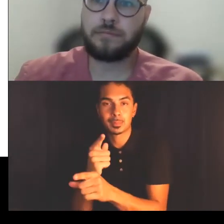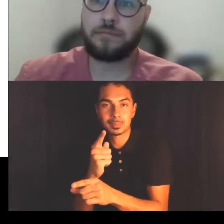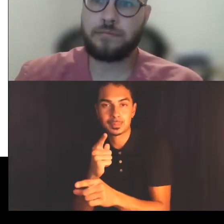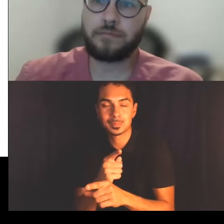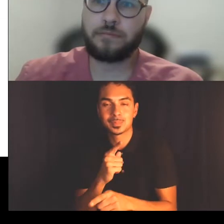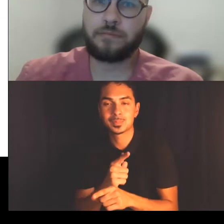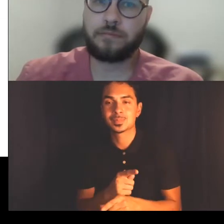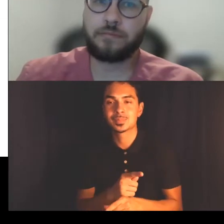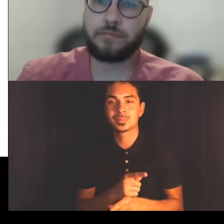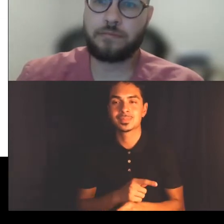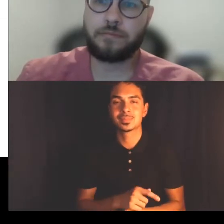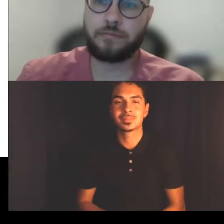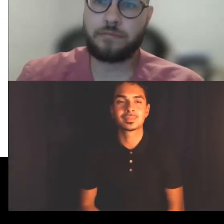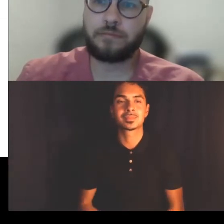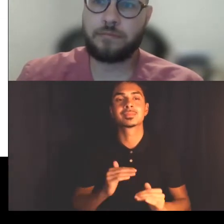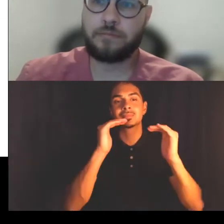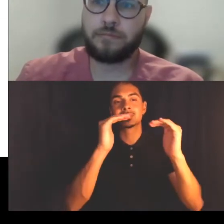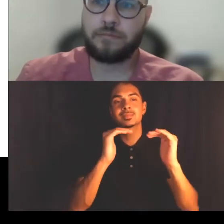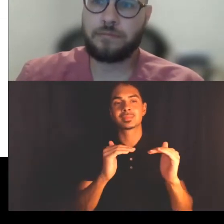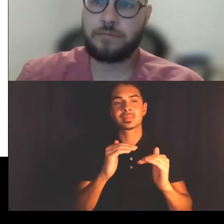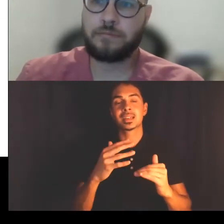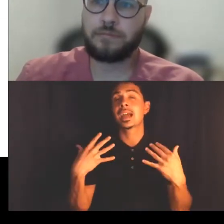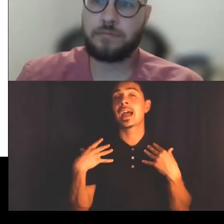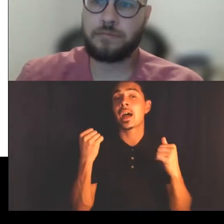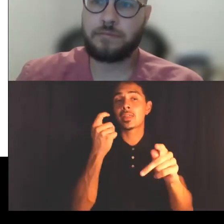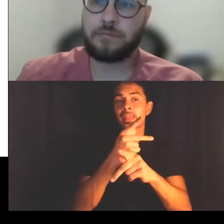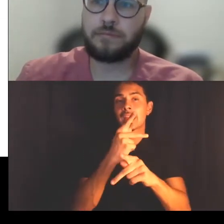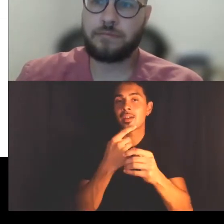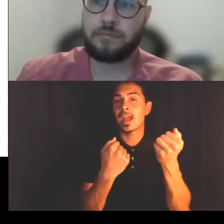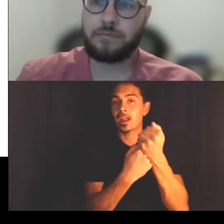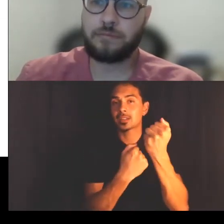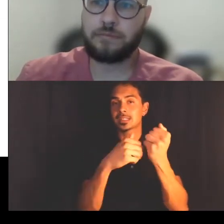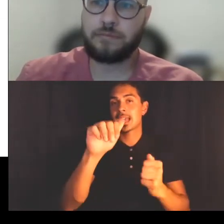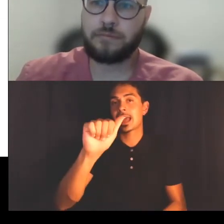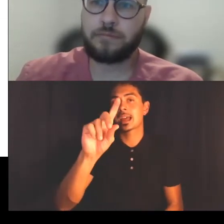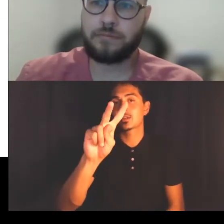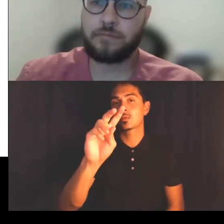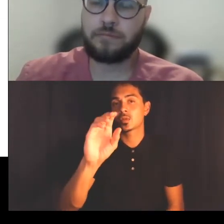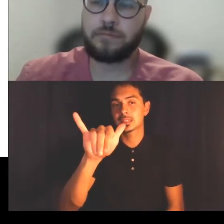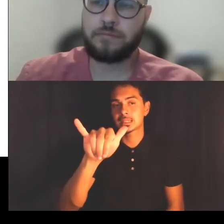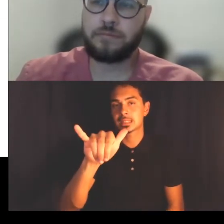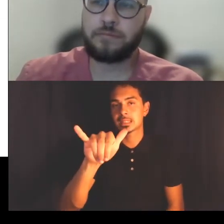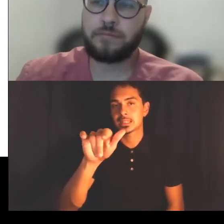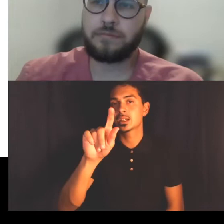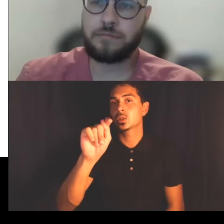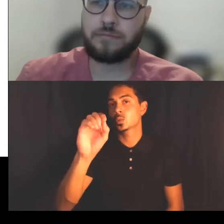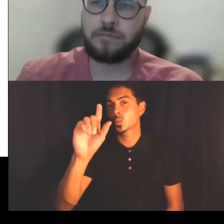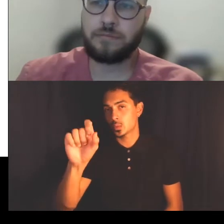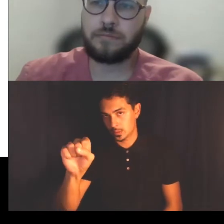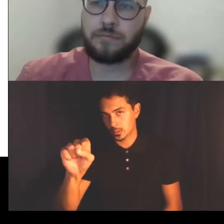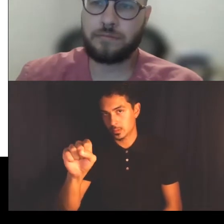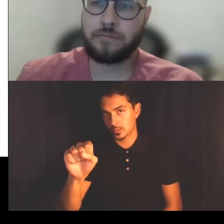Get familiar with some healthcare advocacy tools. So we have a list of some things that you can check out